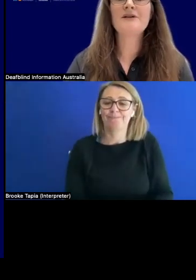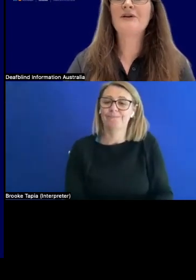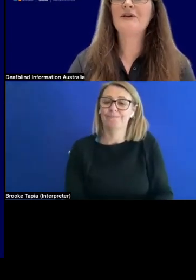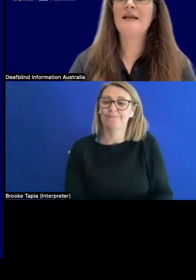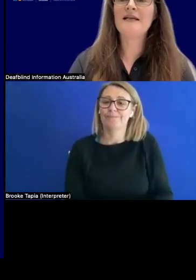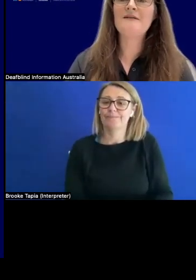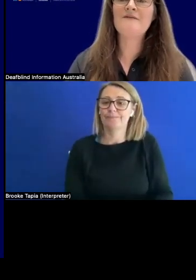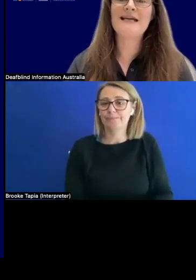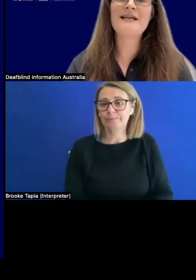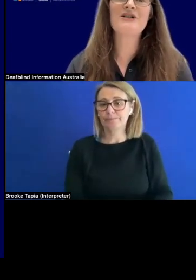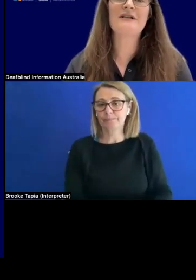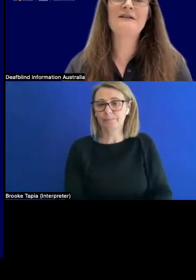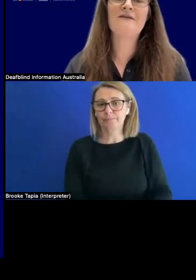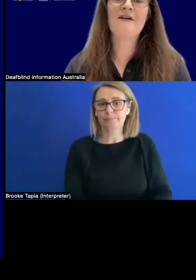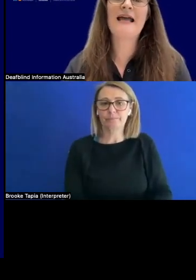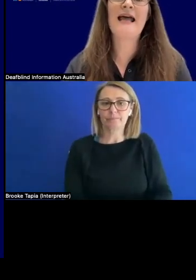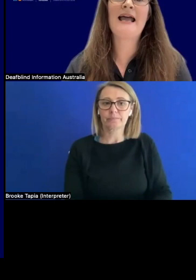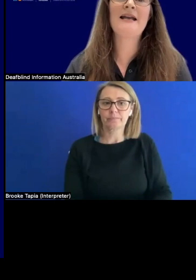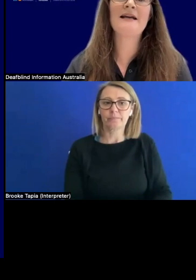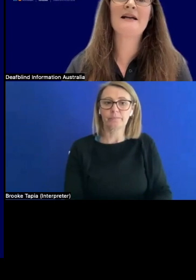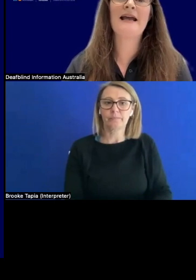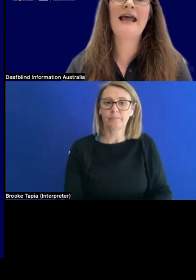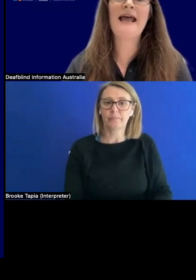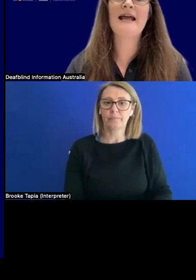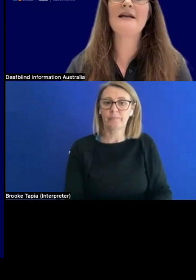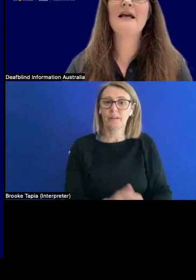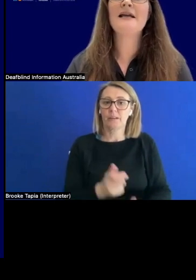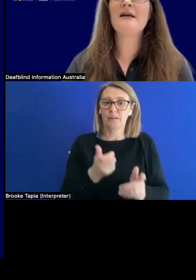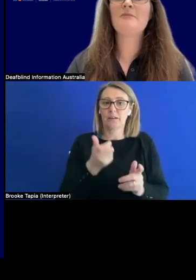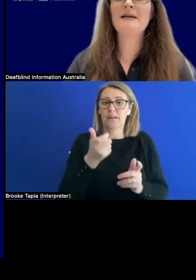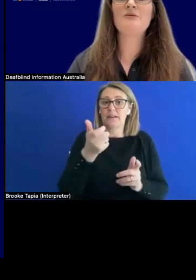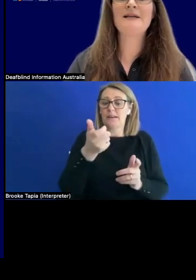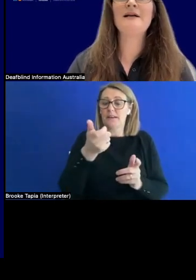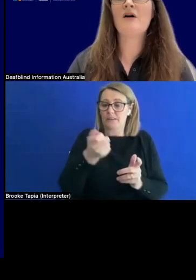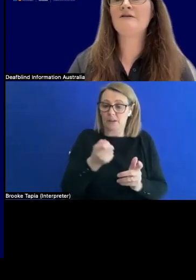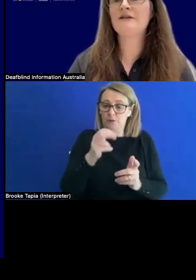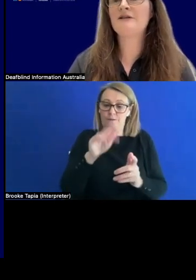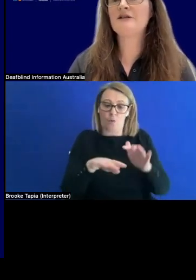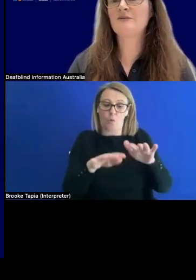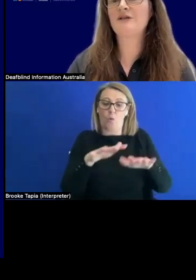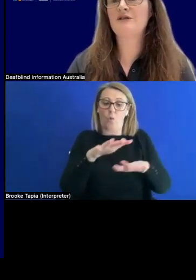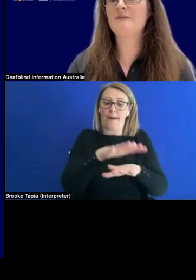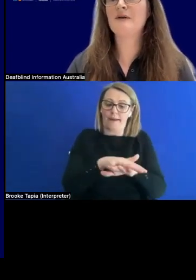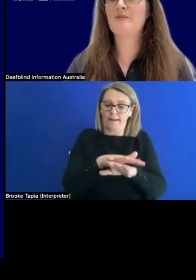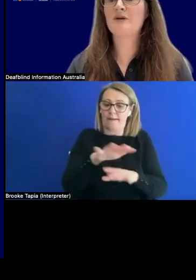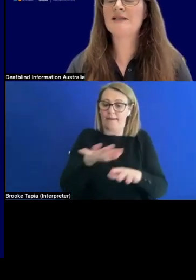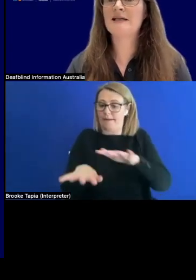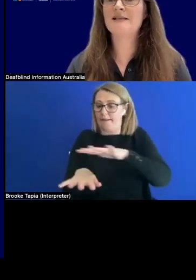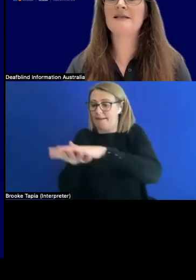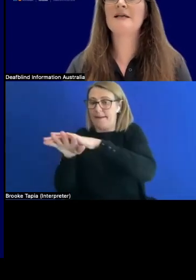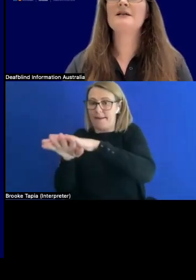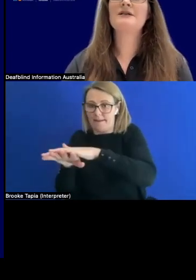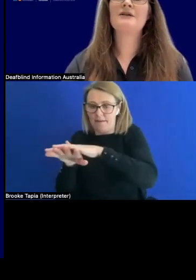So, an invitation via hand under hand can be re-offered to resume the process. So,